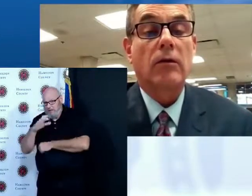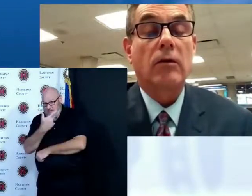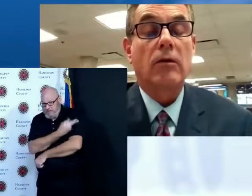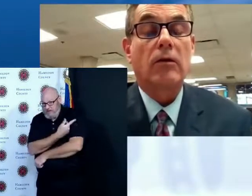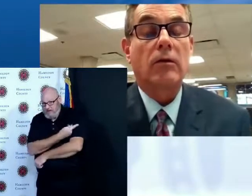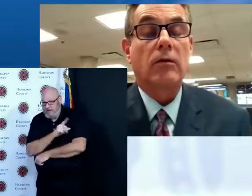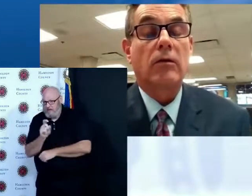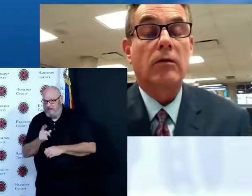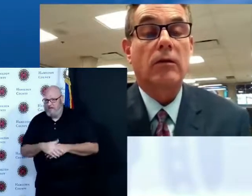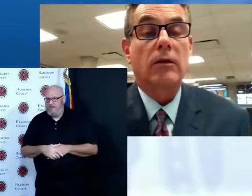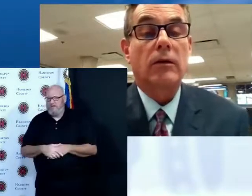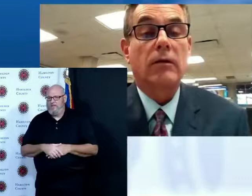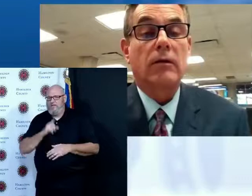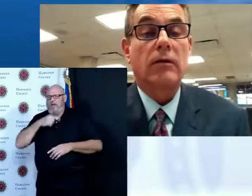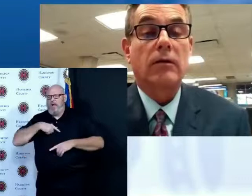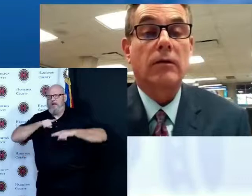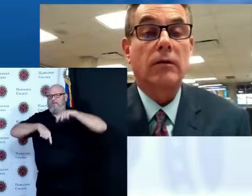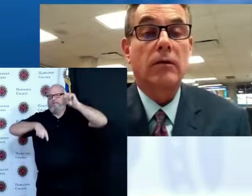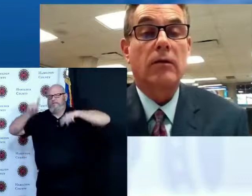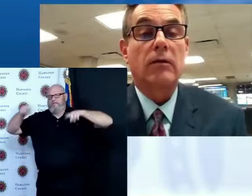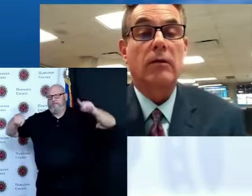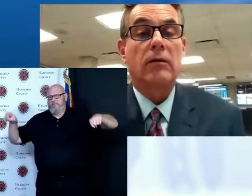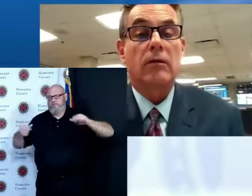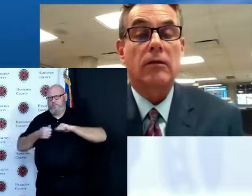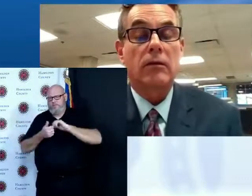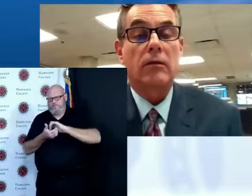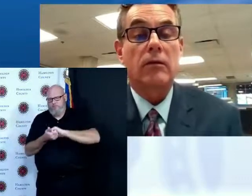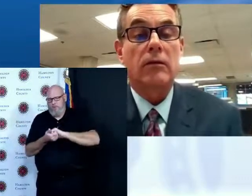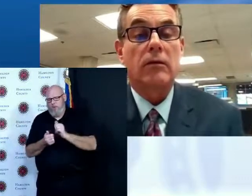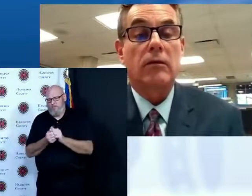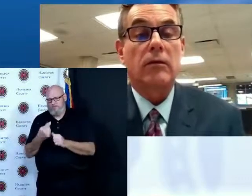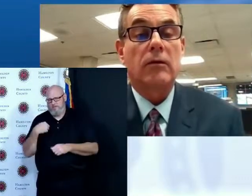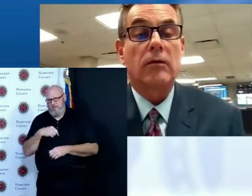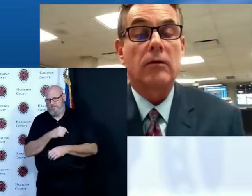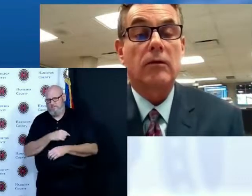partners that will play a role currently what I think the state is looking at for Hamilton County